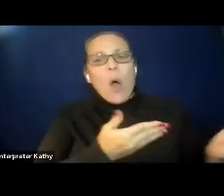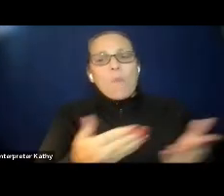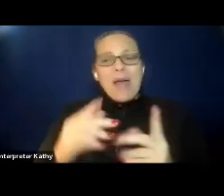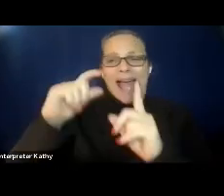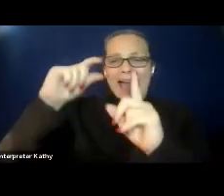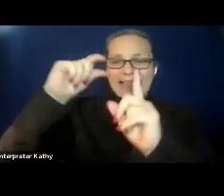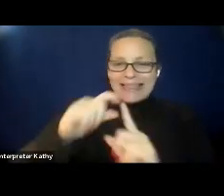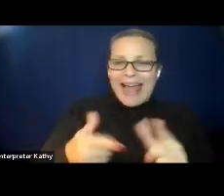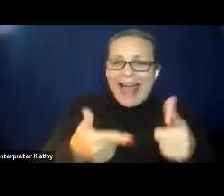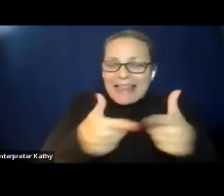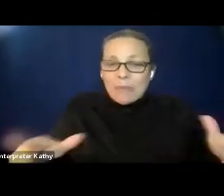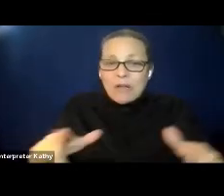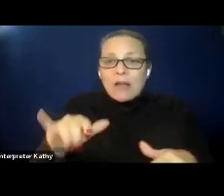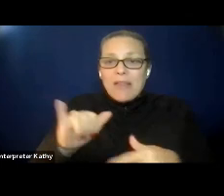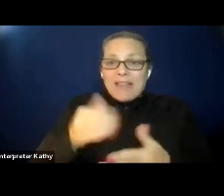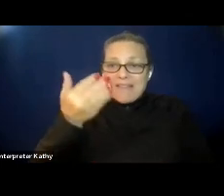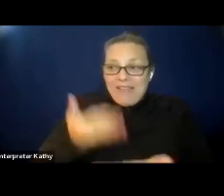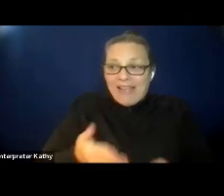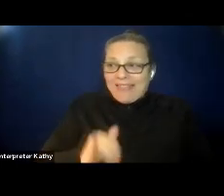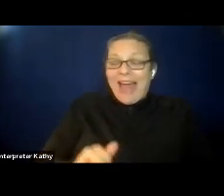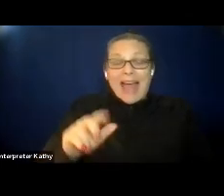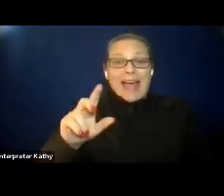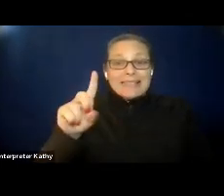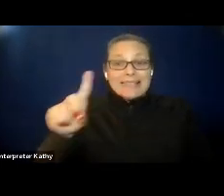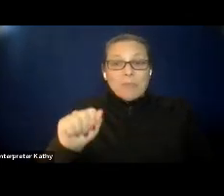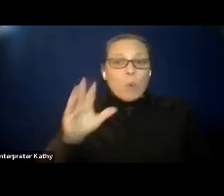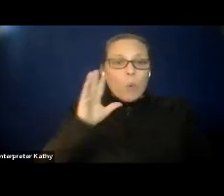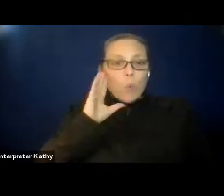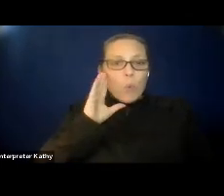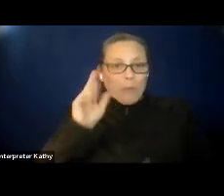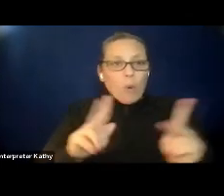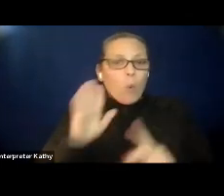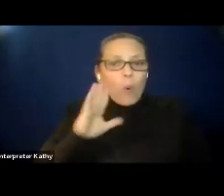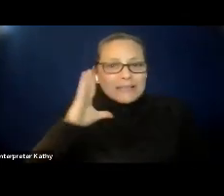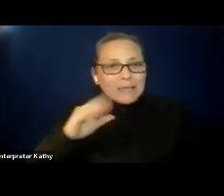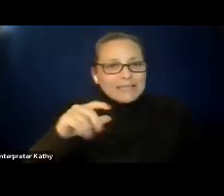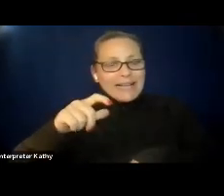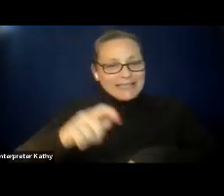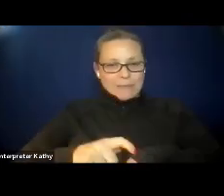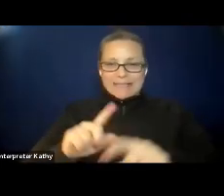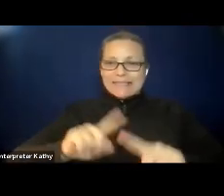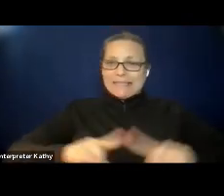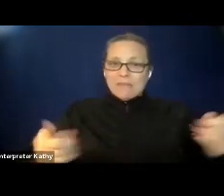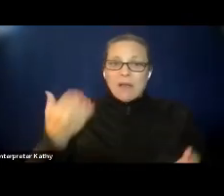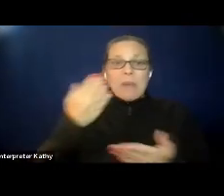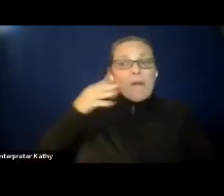speaking in terms of chronic, the progressive and the terminal of relapses and stages ." Disabled people may